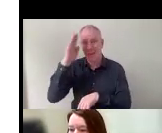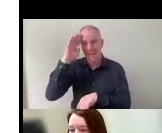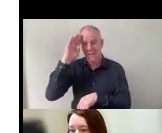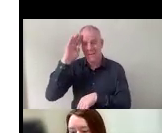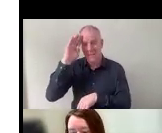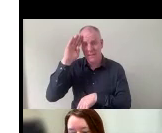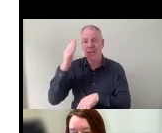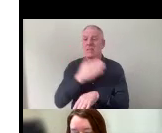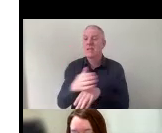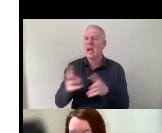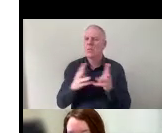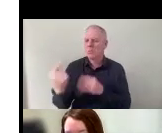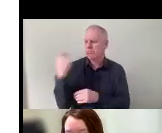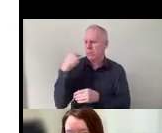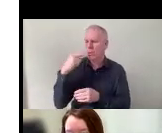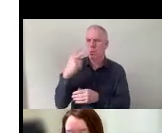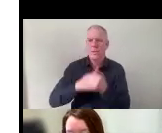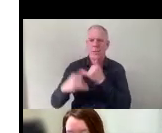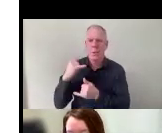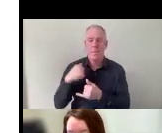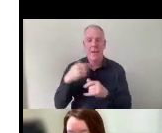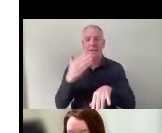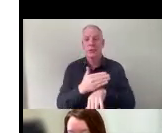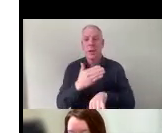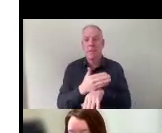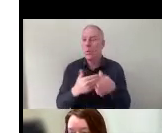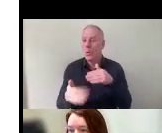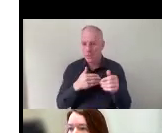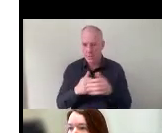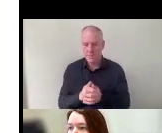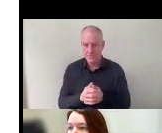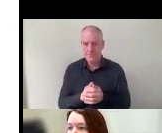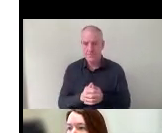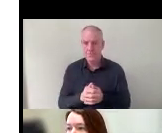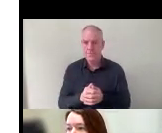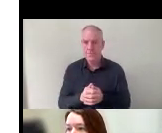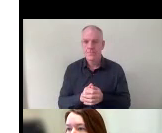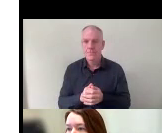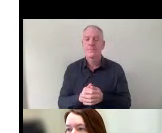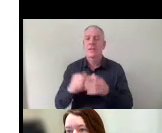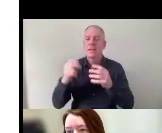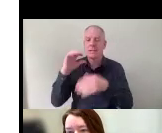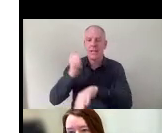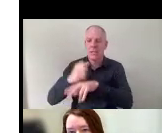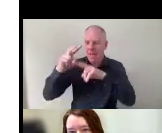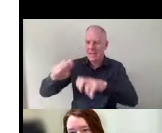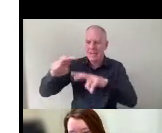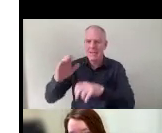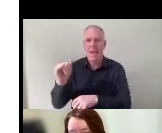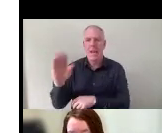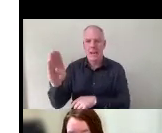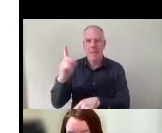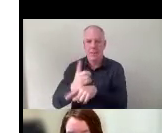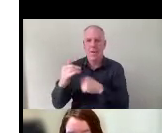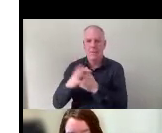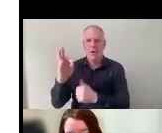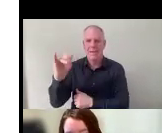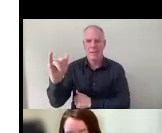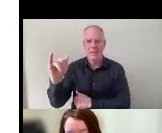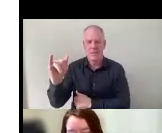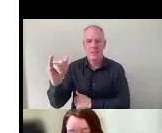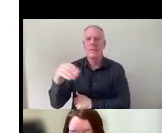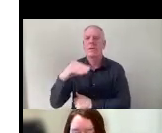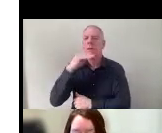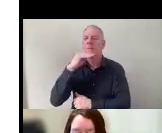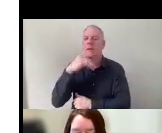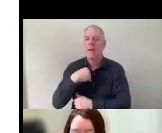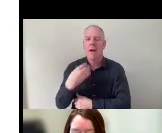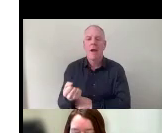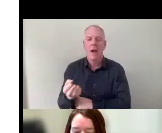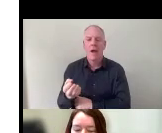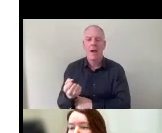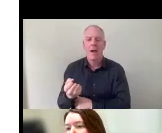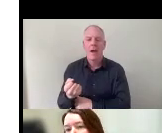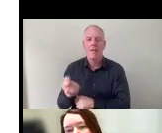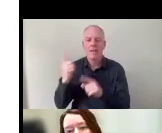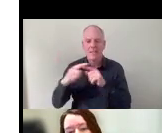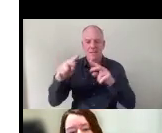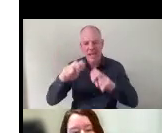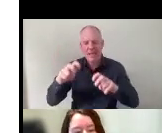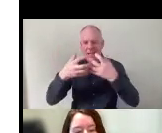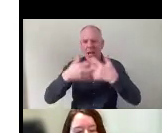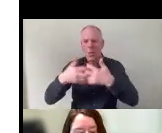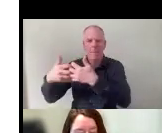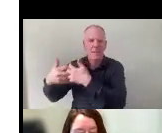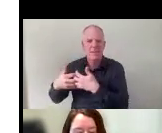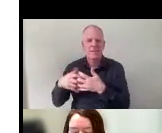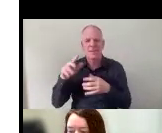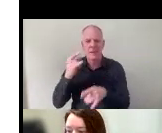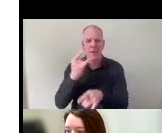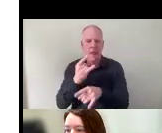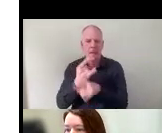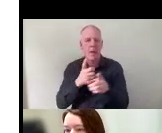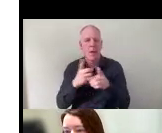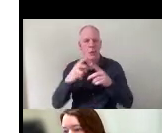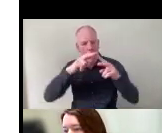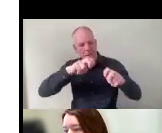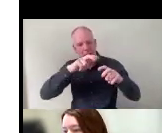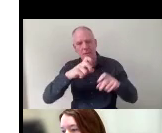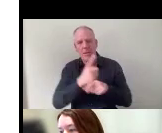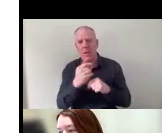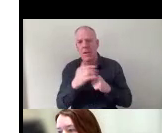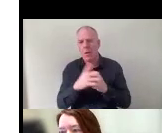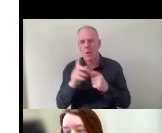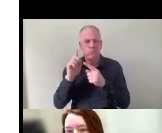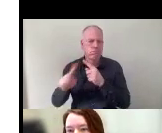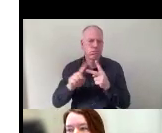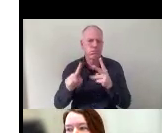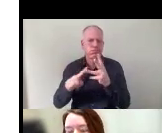two years ago, and my main task was to set up the analytical lab inside the Gallery, which means having a series of analytical equipment that can perform analysis on our